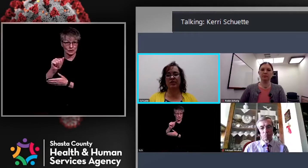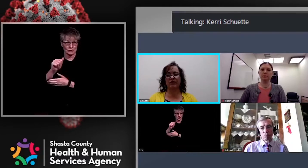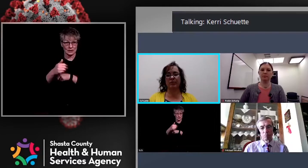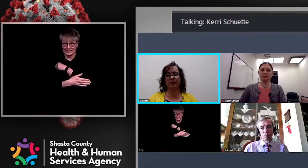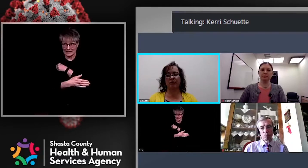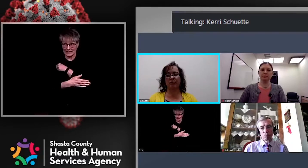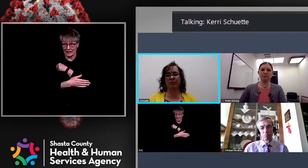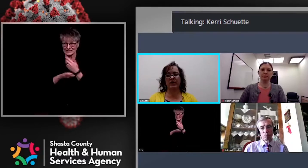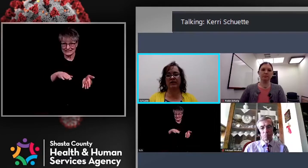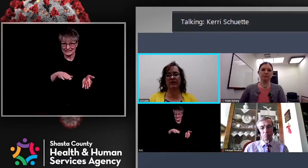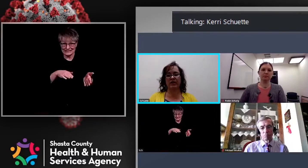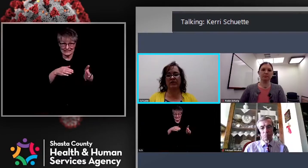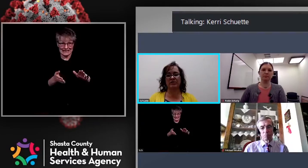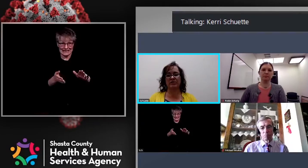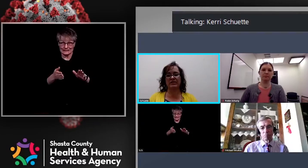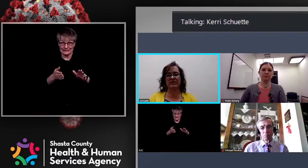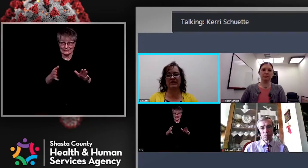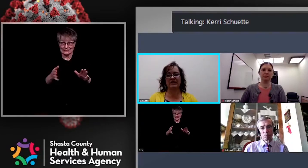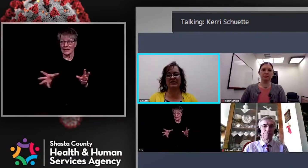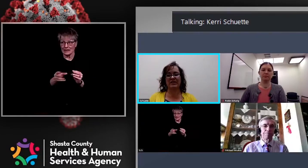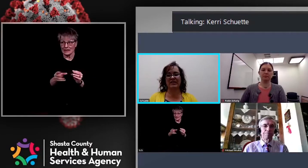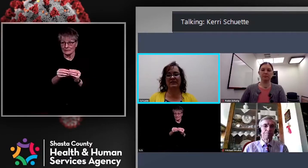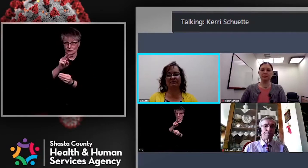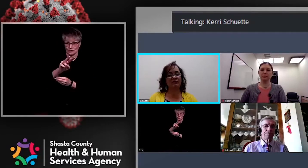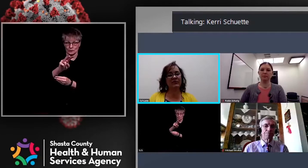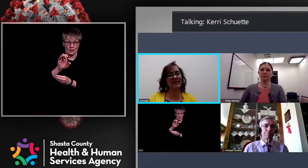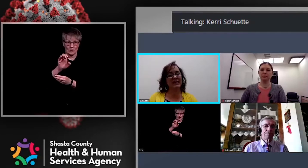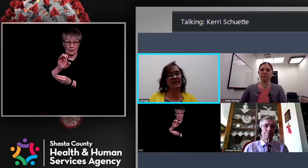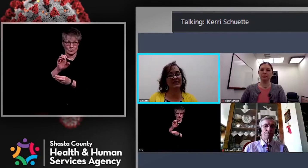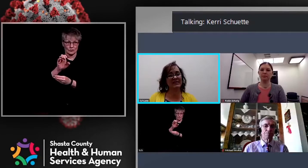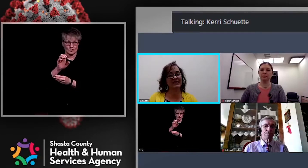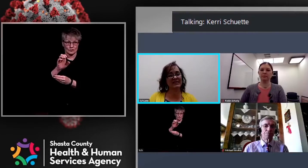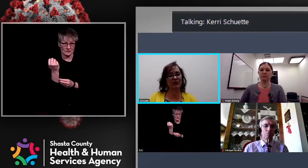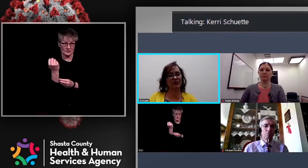Director of the Public Health Branch of the Health and Human Services Agency. And standing